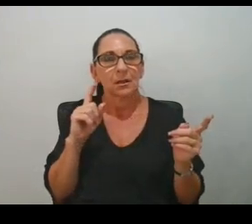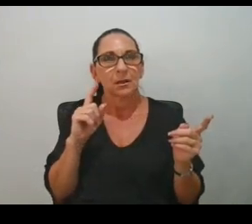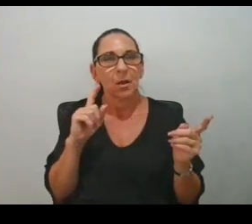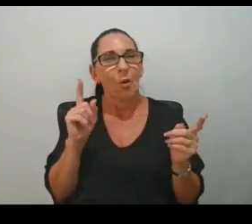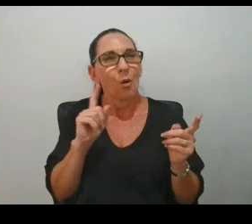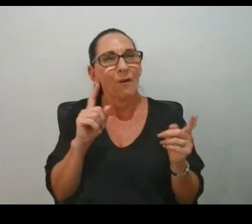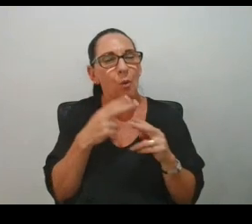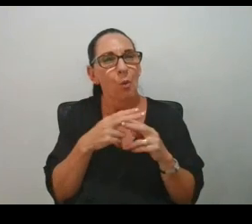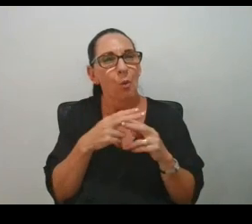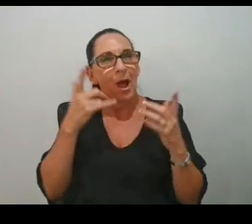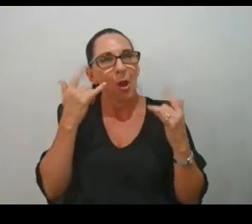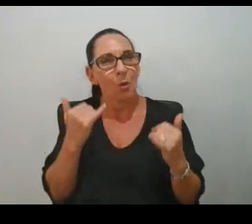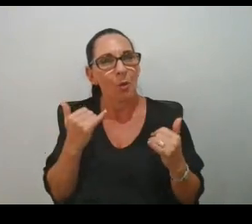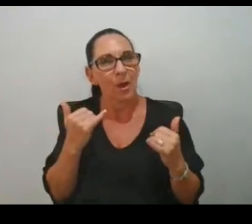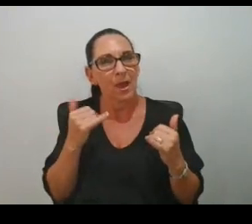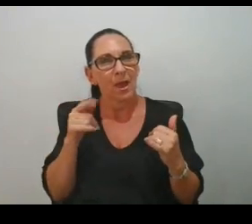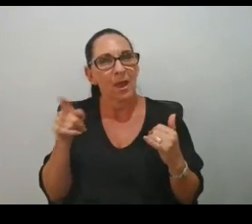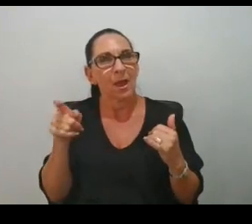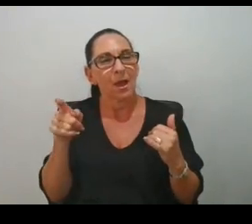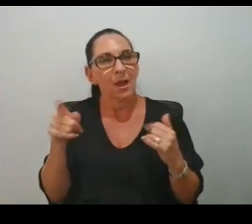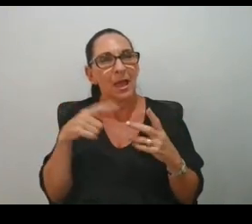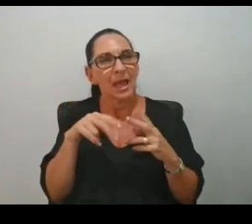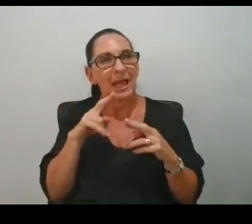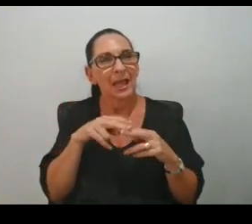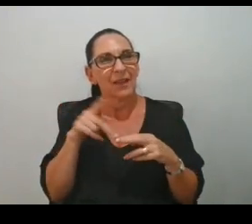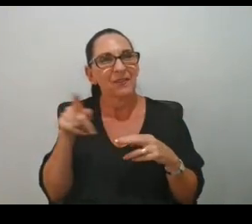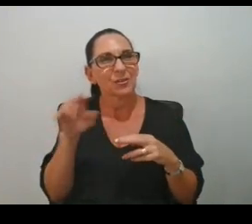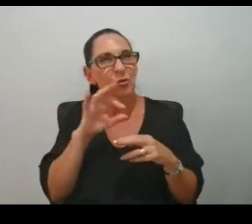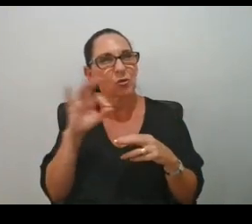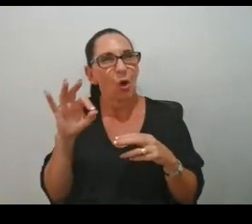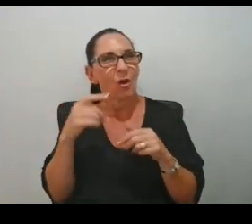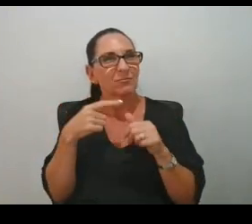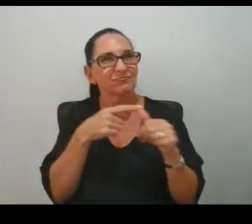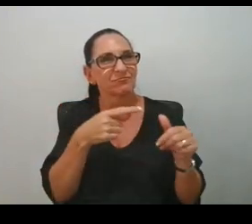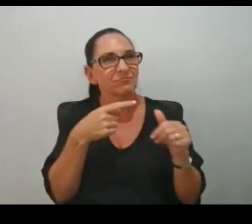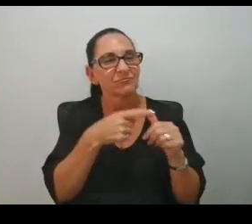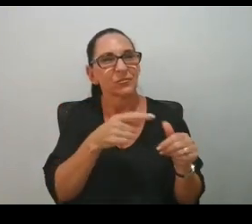the lawyer allocated not being responsive missing deadlines or is not helpful is there an option